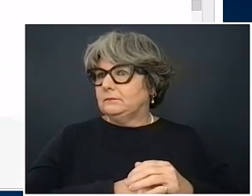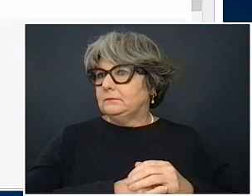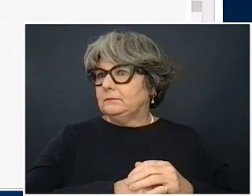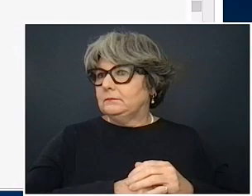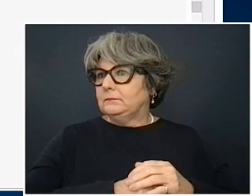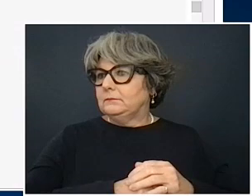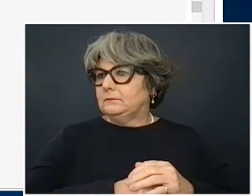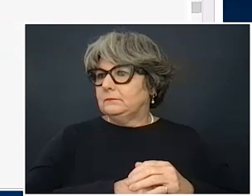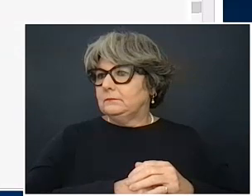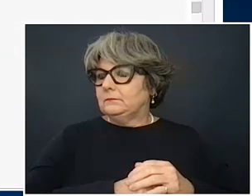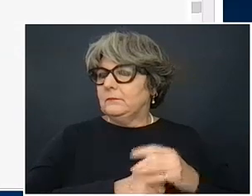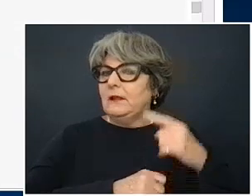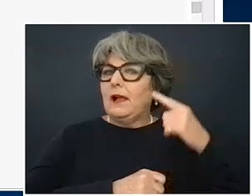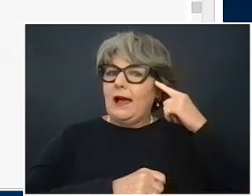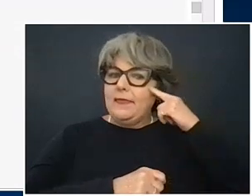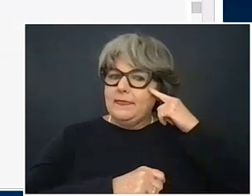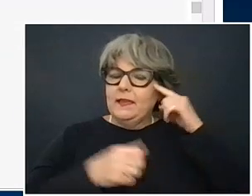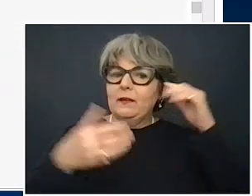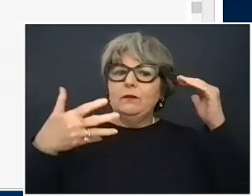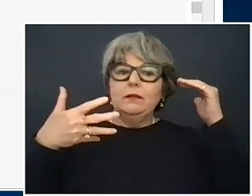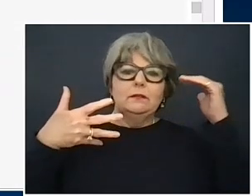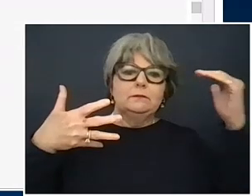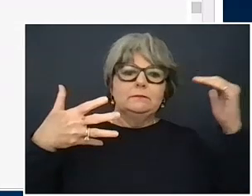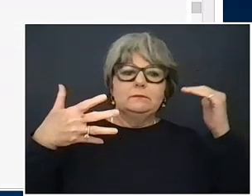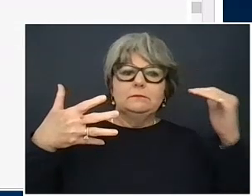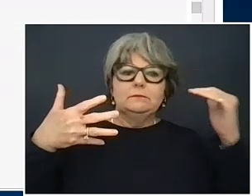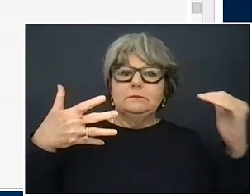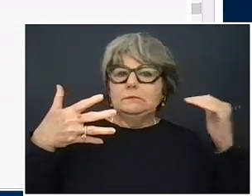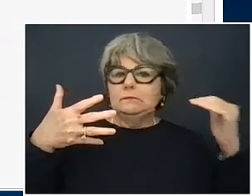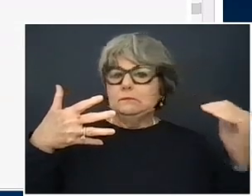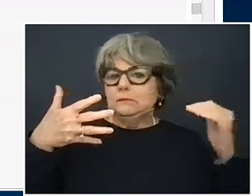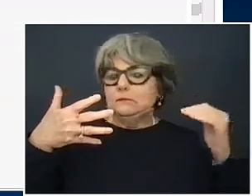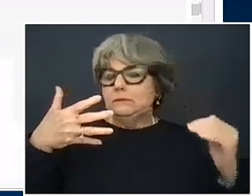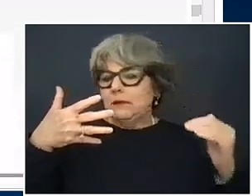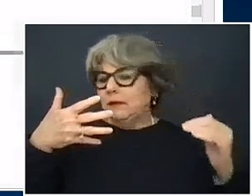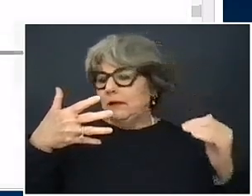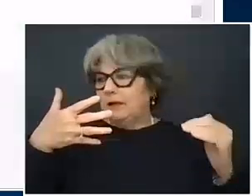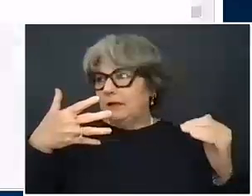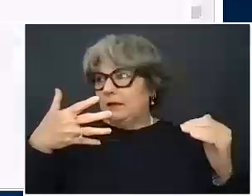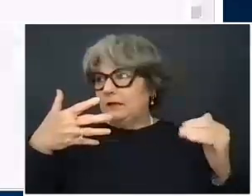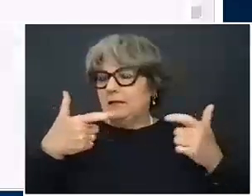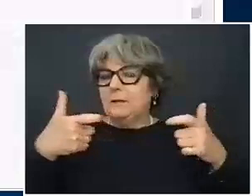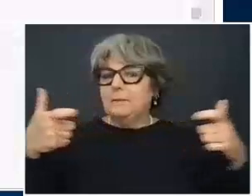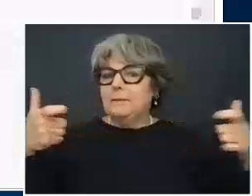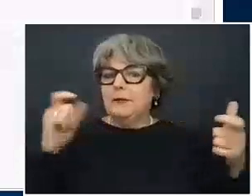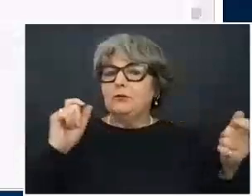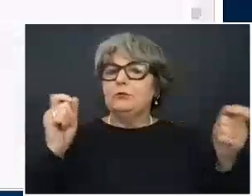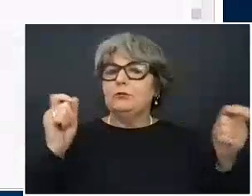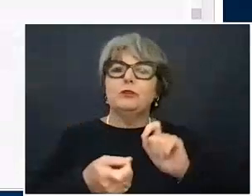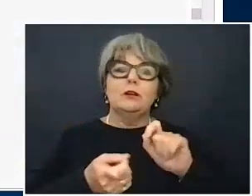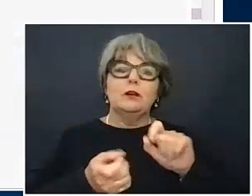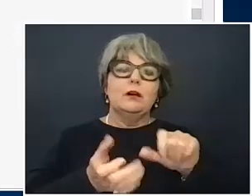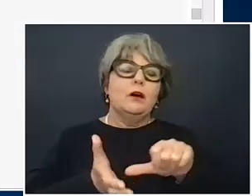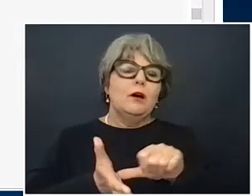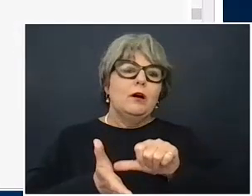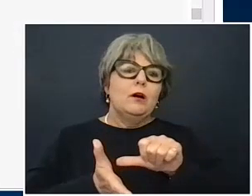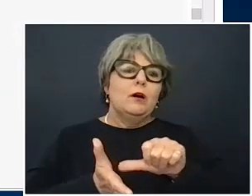down to where some of the- where the major change is. The change on page 41 is just